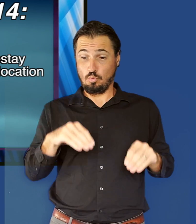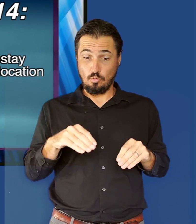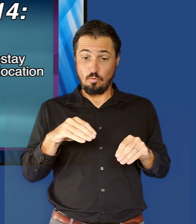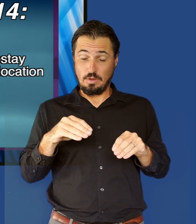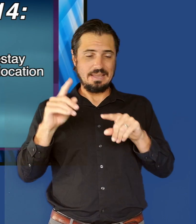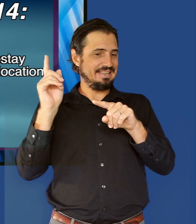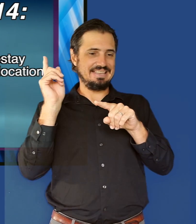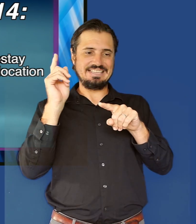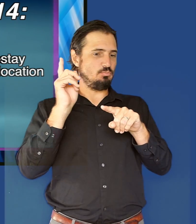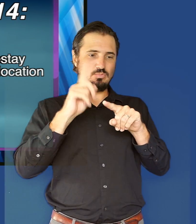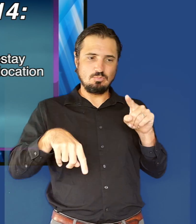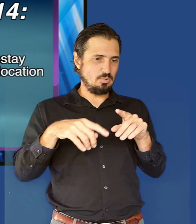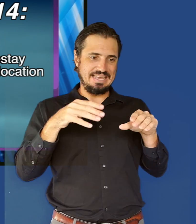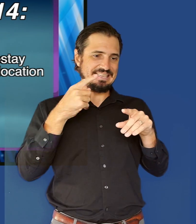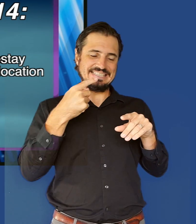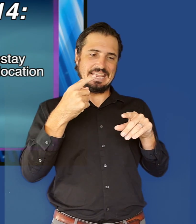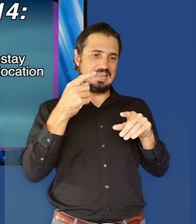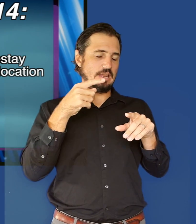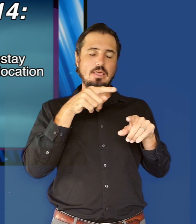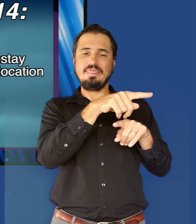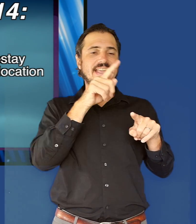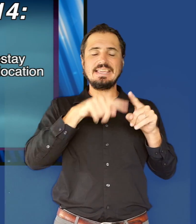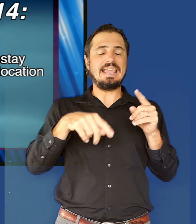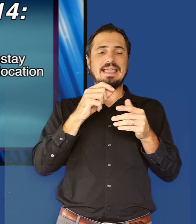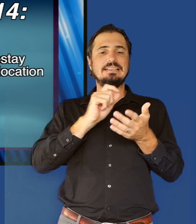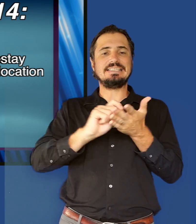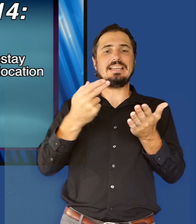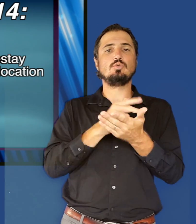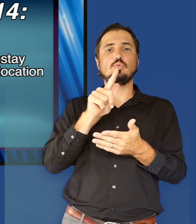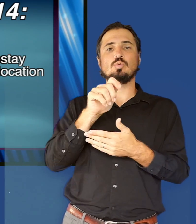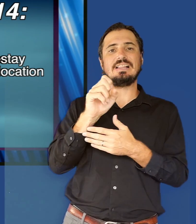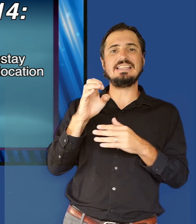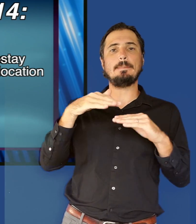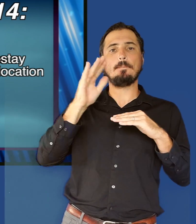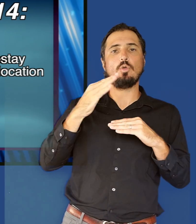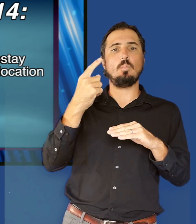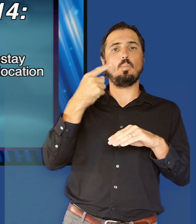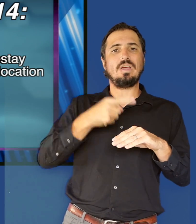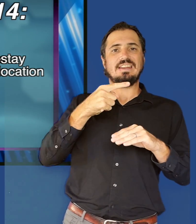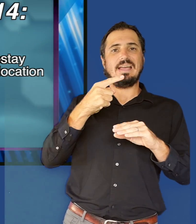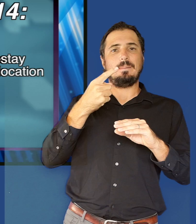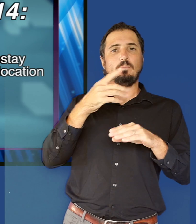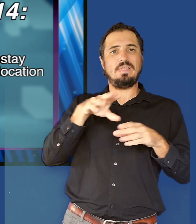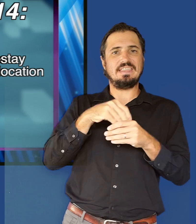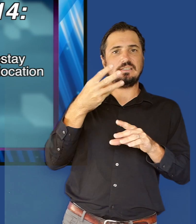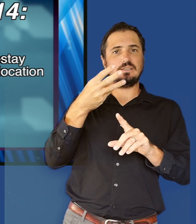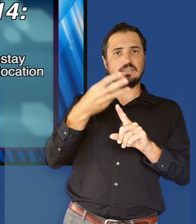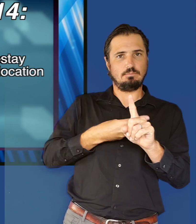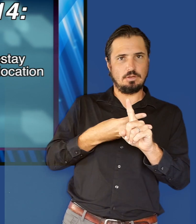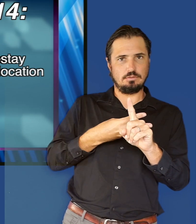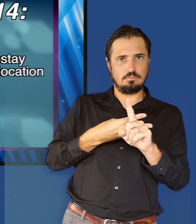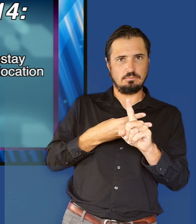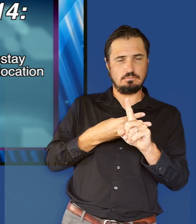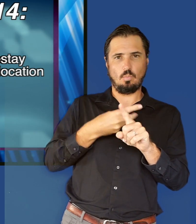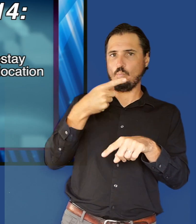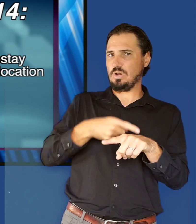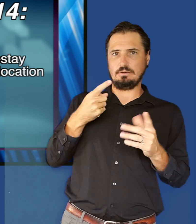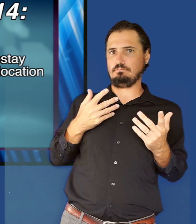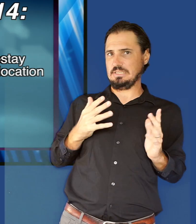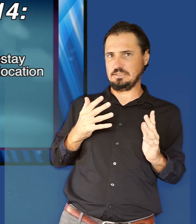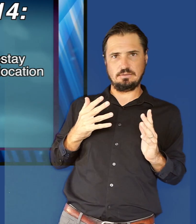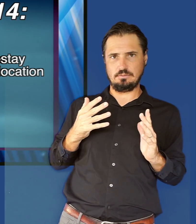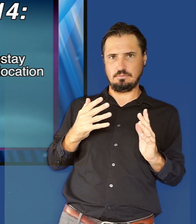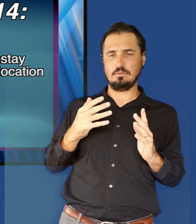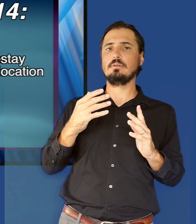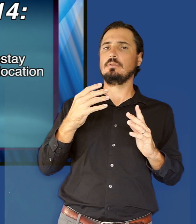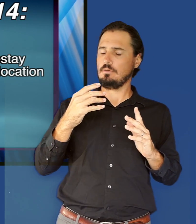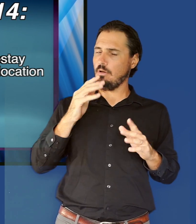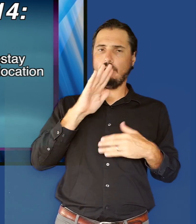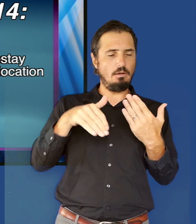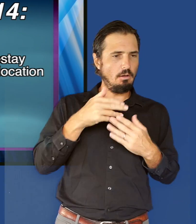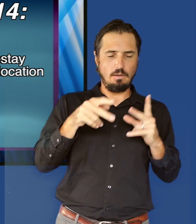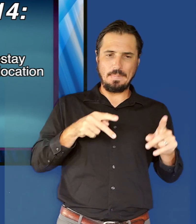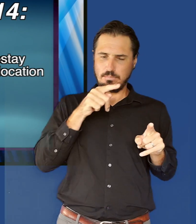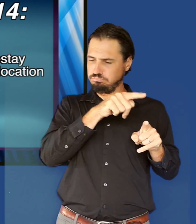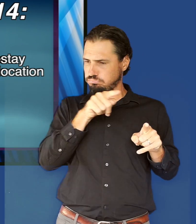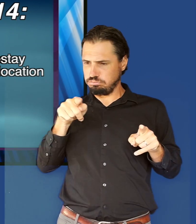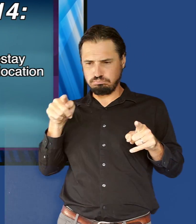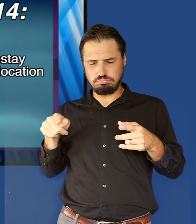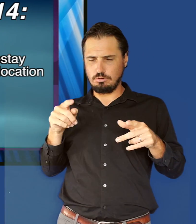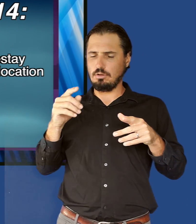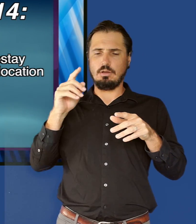any six month period. The property owner, property manager, landlord, tenant, and guest shall each be responsible for ensuring compliance with this rule.